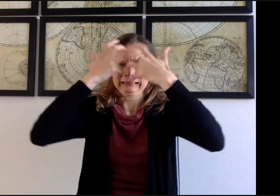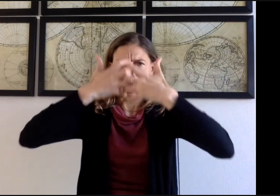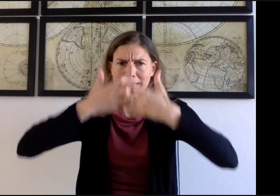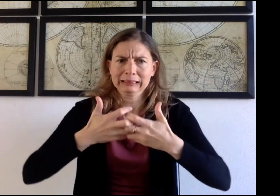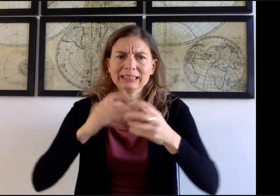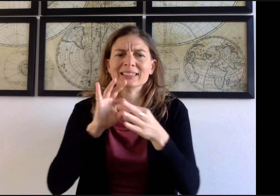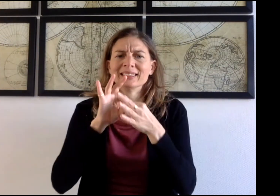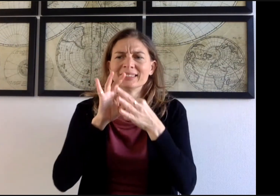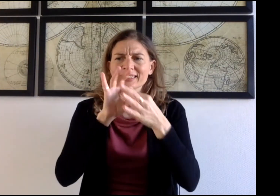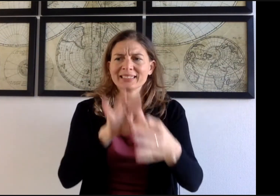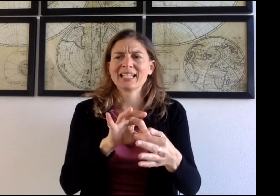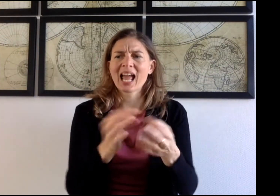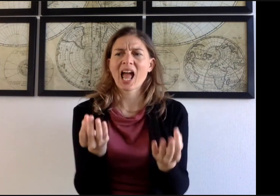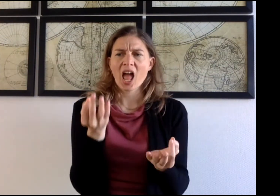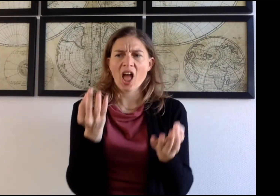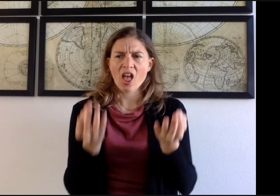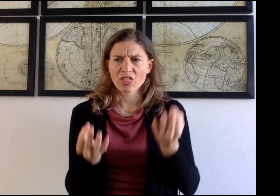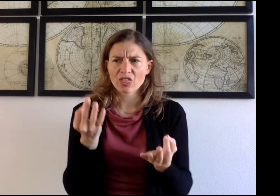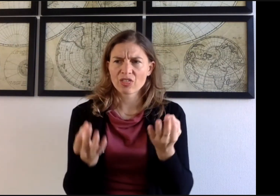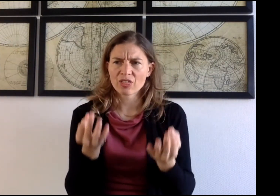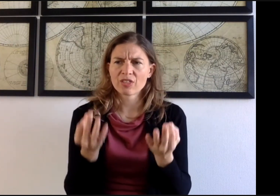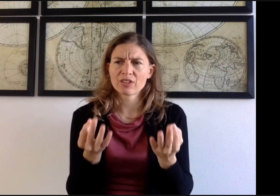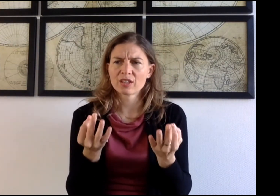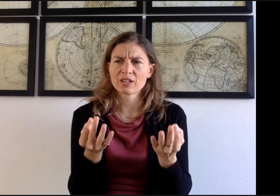in terms of prioritisation of persons with disabilities